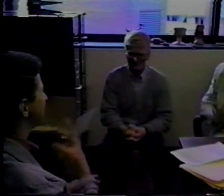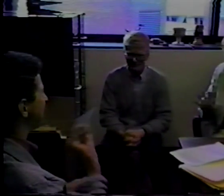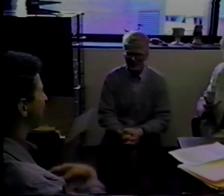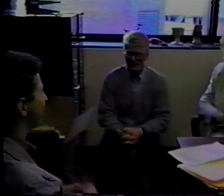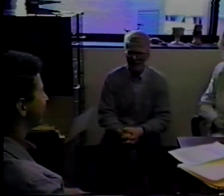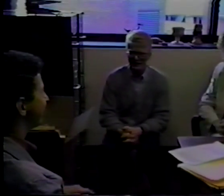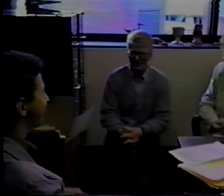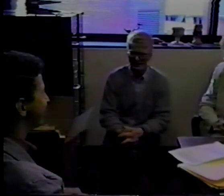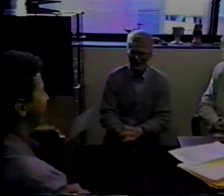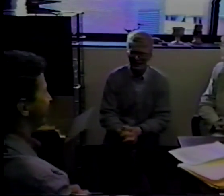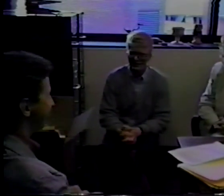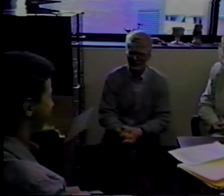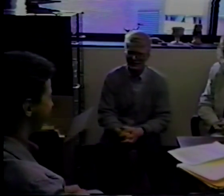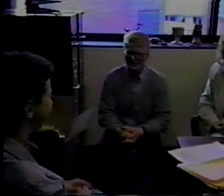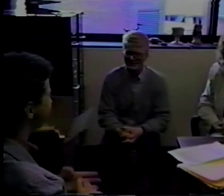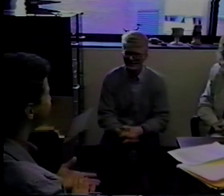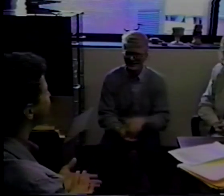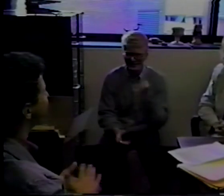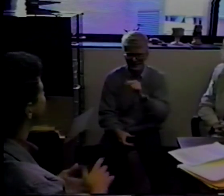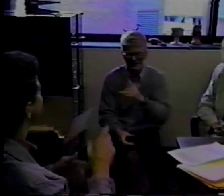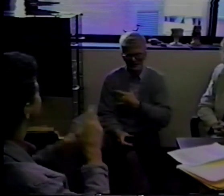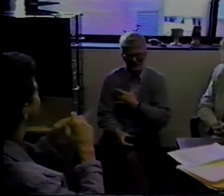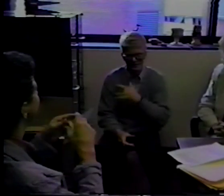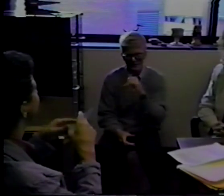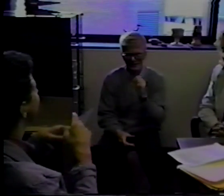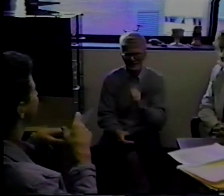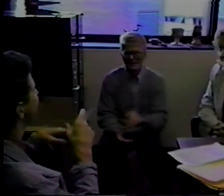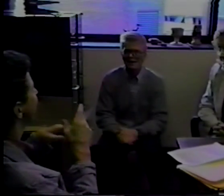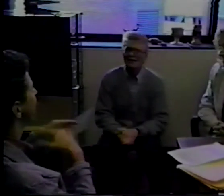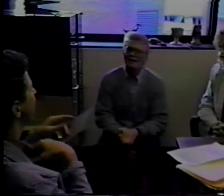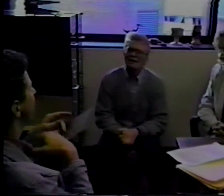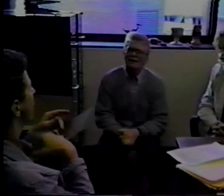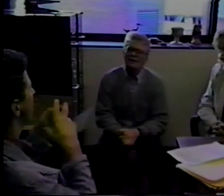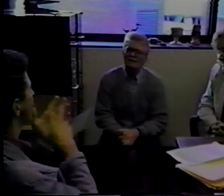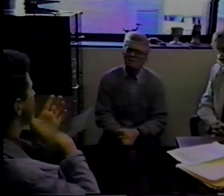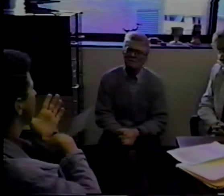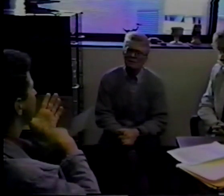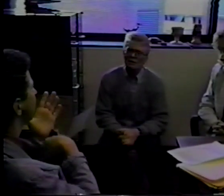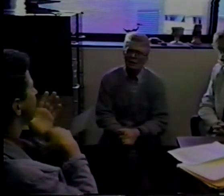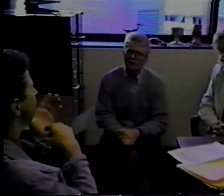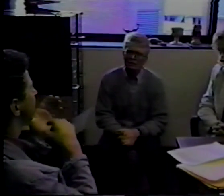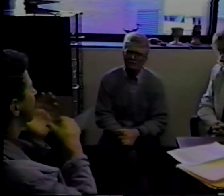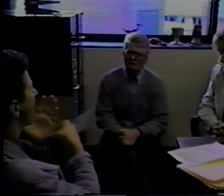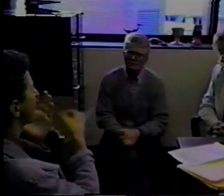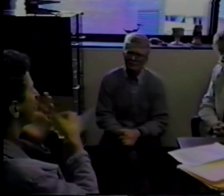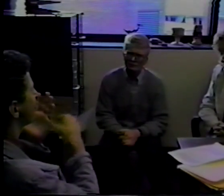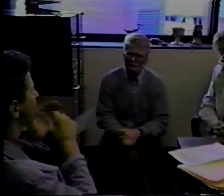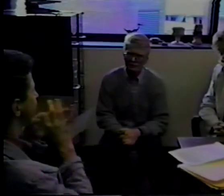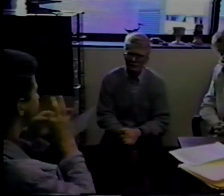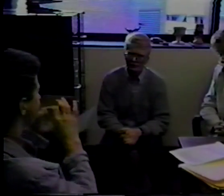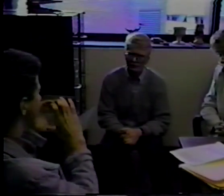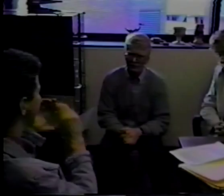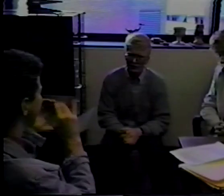Probably there is Interpreter: Nah, I, yeah I think there is.